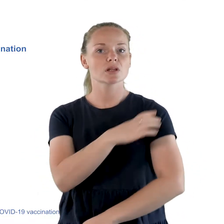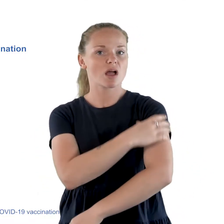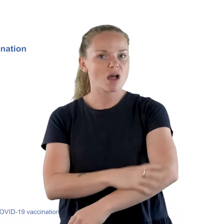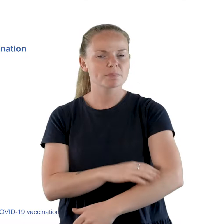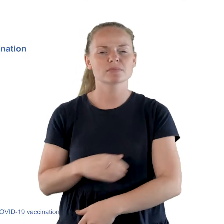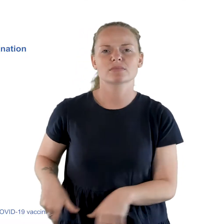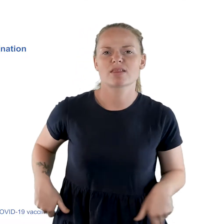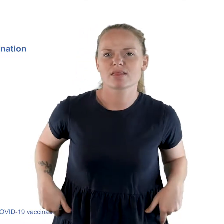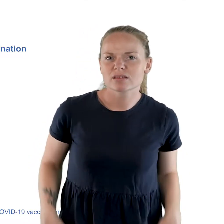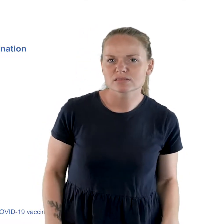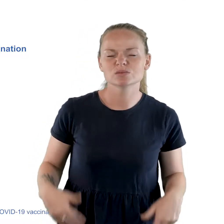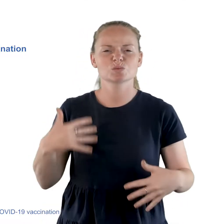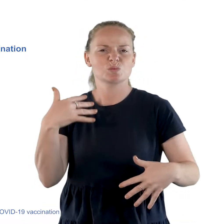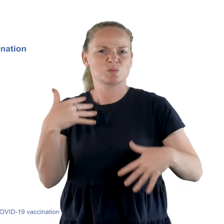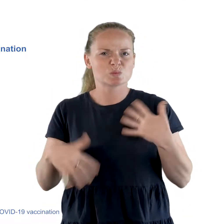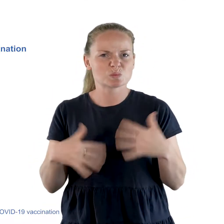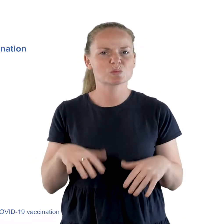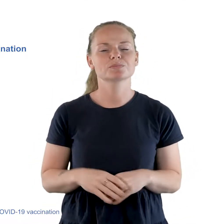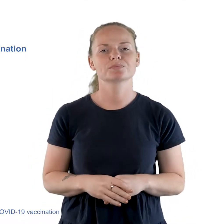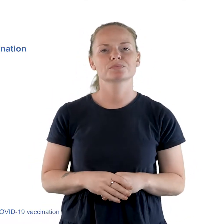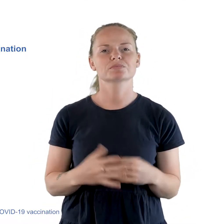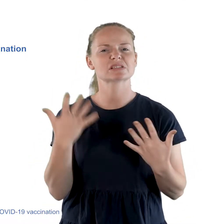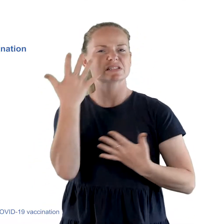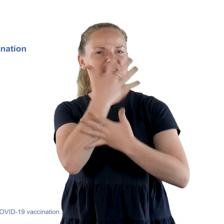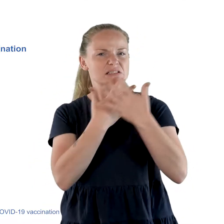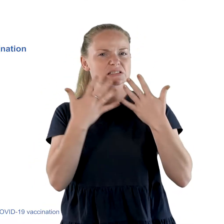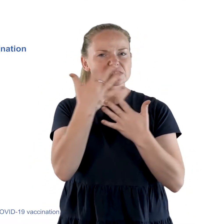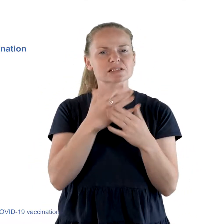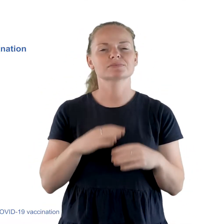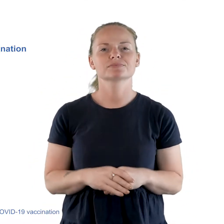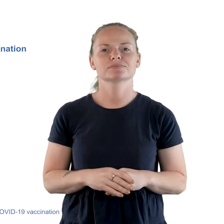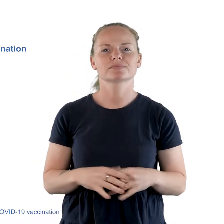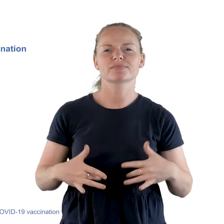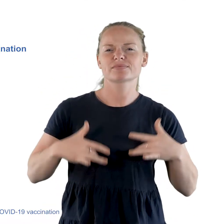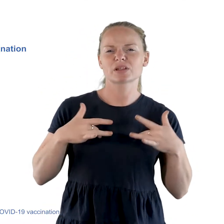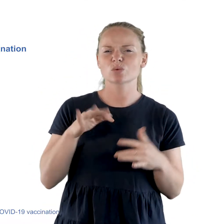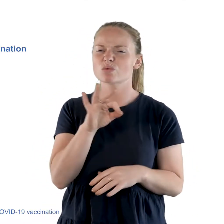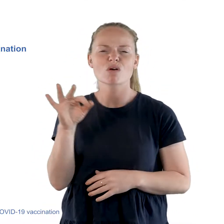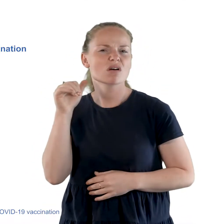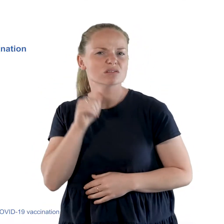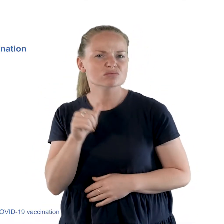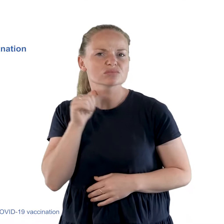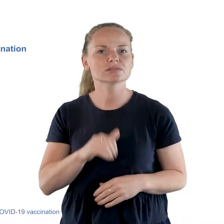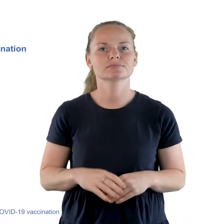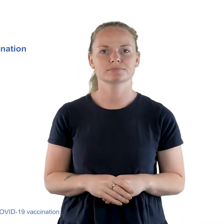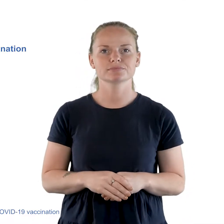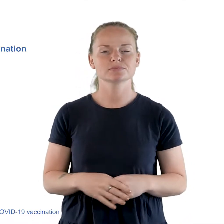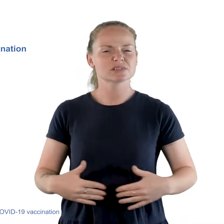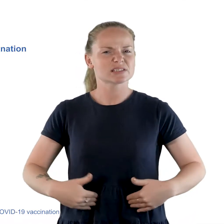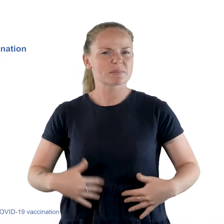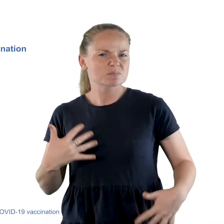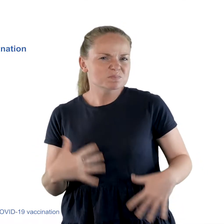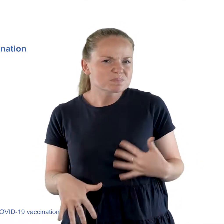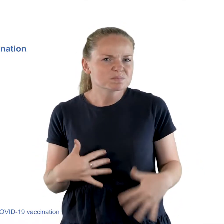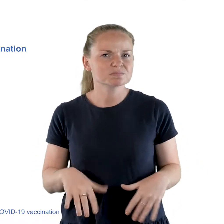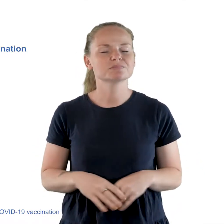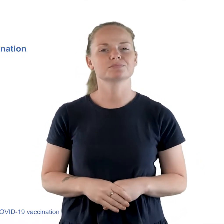pain in limb dizziness decreased appetite stomach pain.